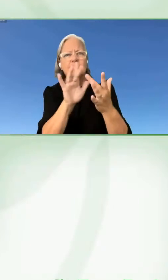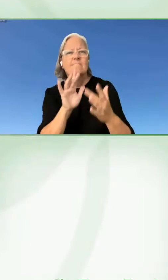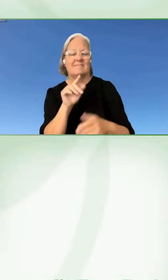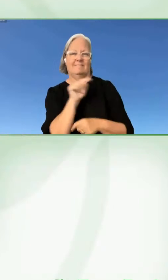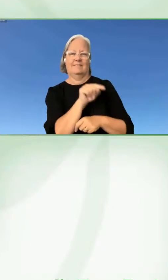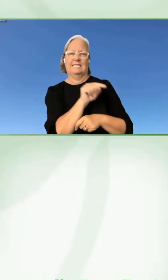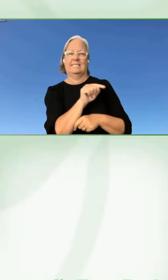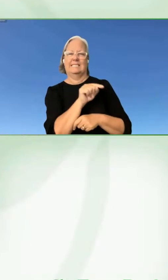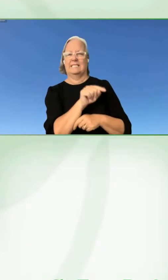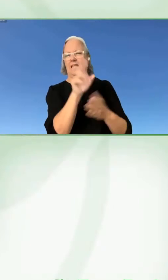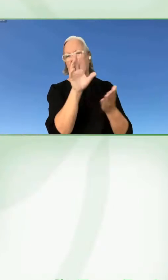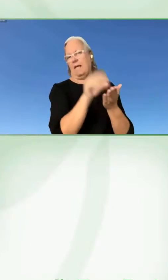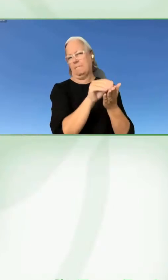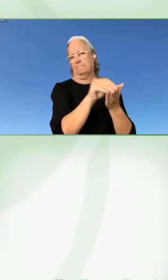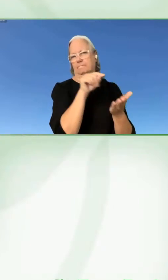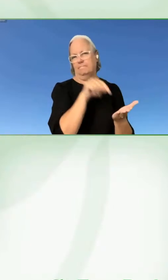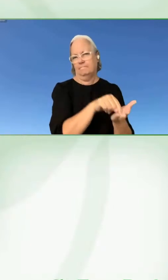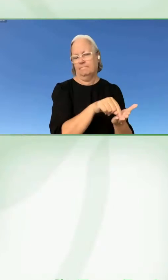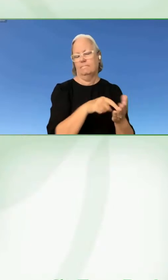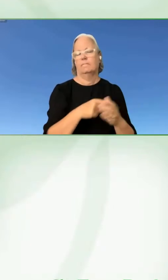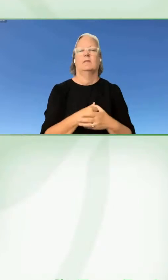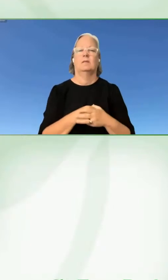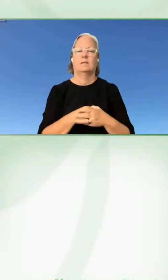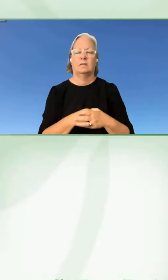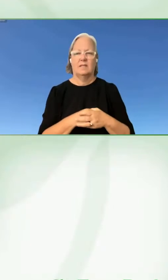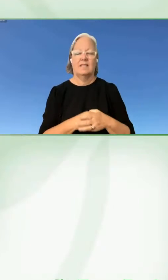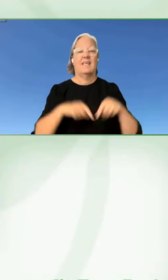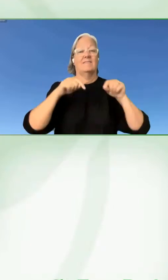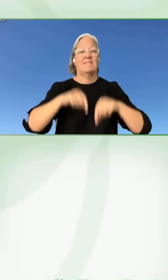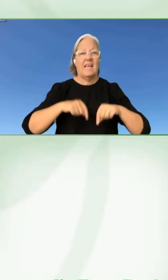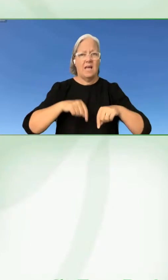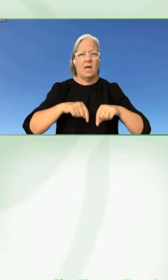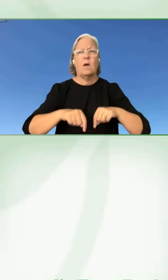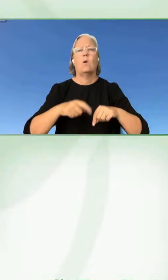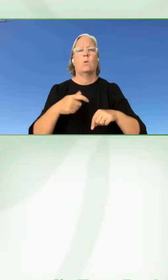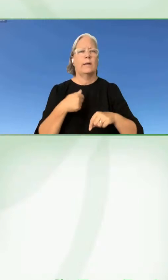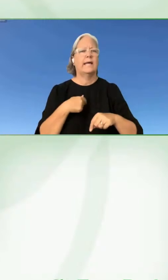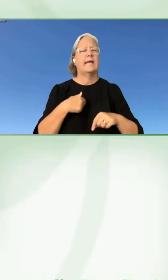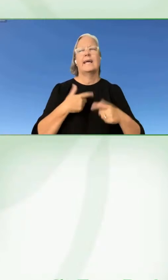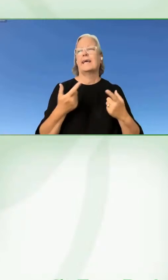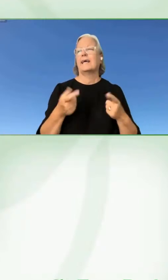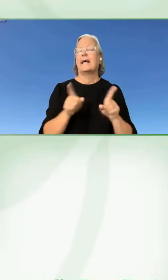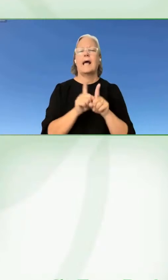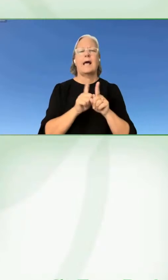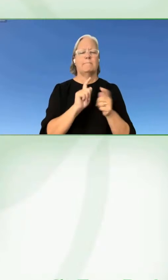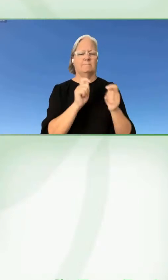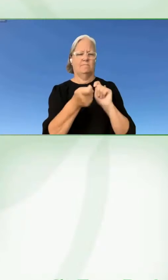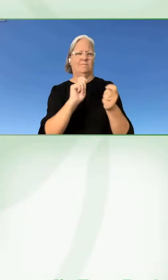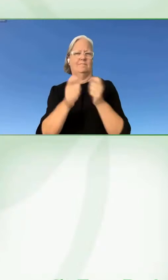Are people able to still maintain connection with the government? Thank you for your question, it is very sensitive, but still. Before the full invasion we already started to implement our digital mechanisms.